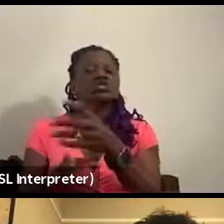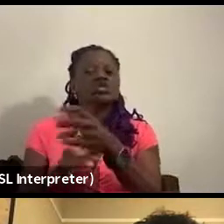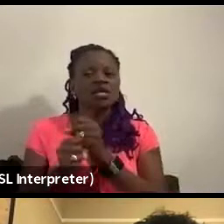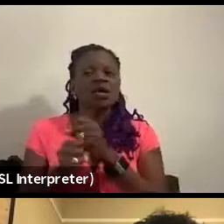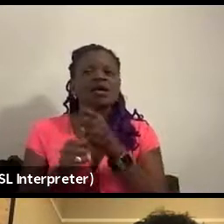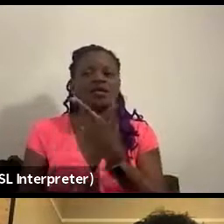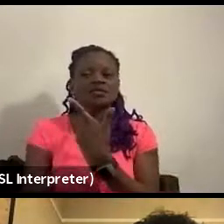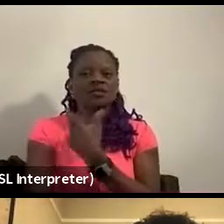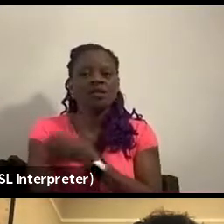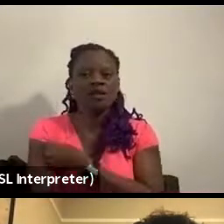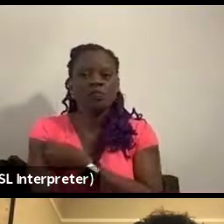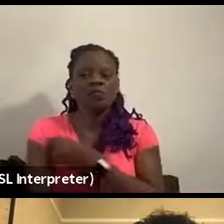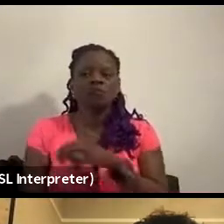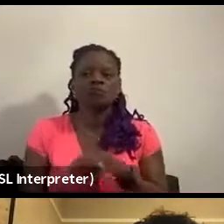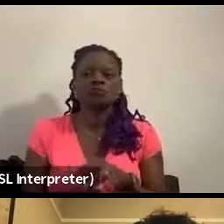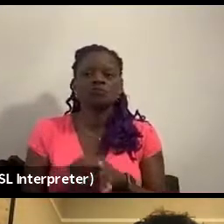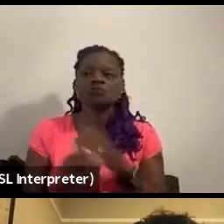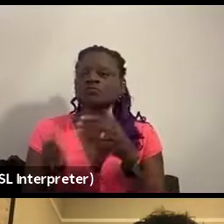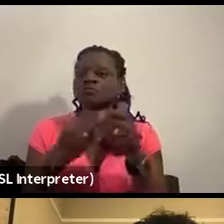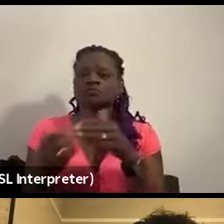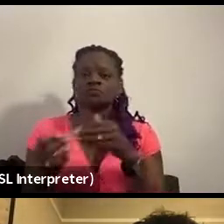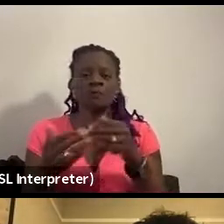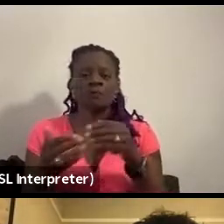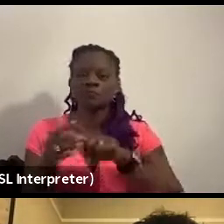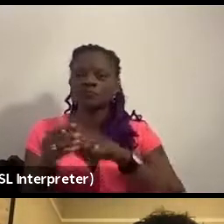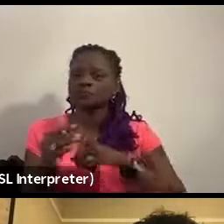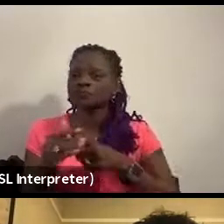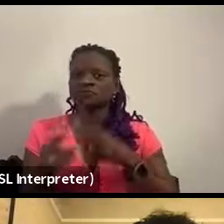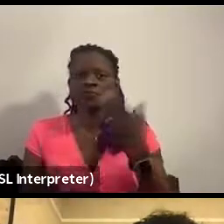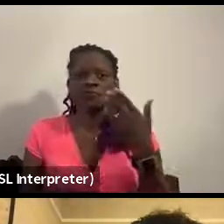maybe it's not such a bad idea to get that vaccine.